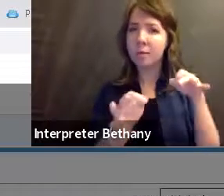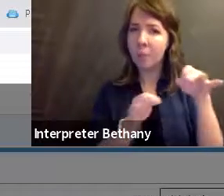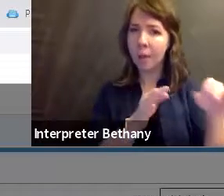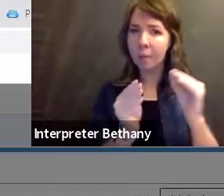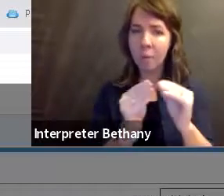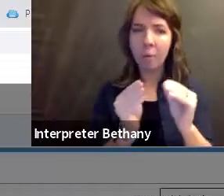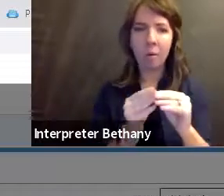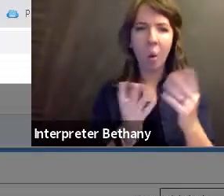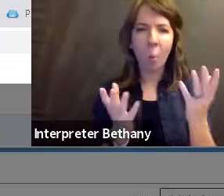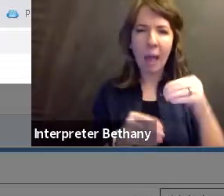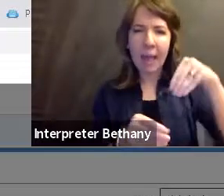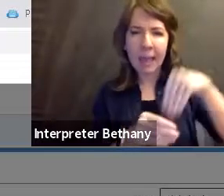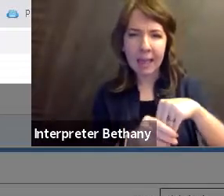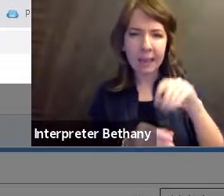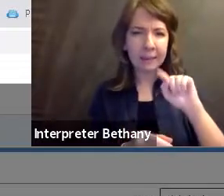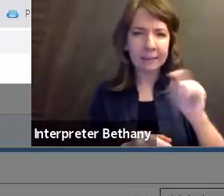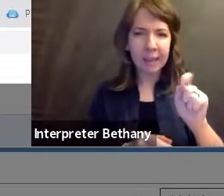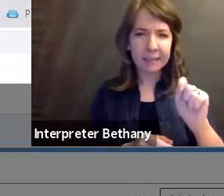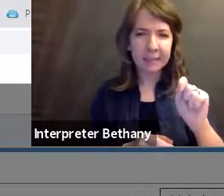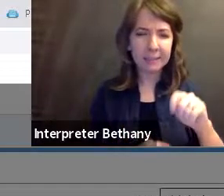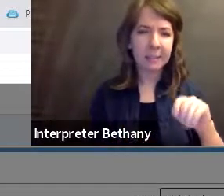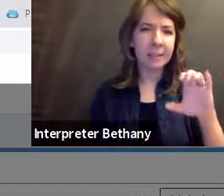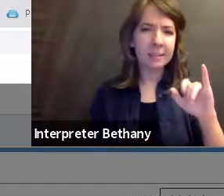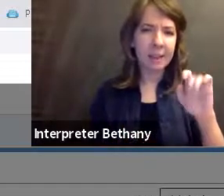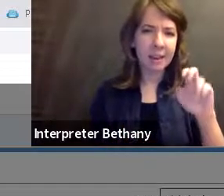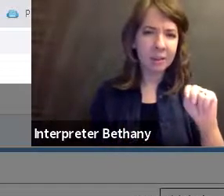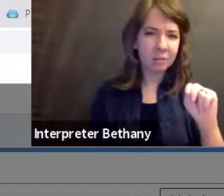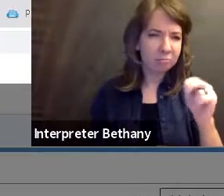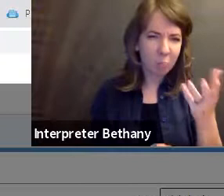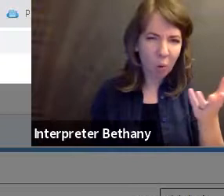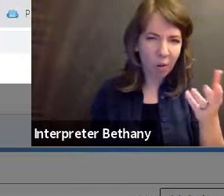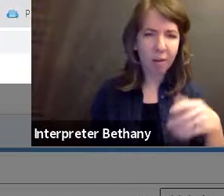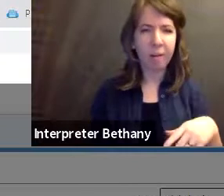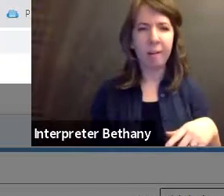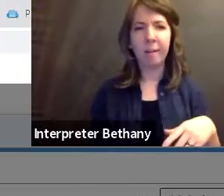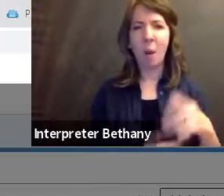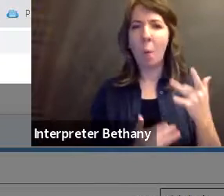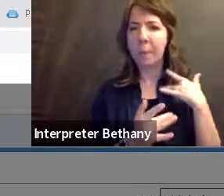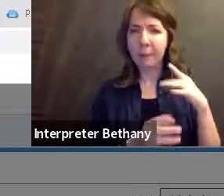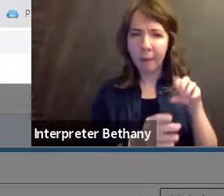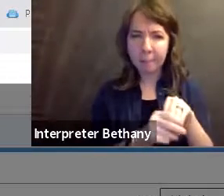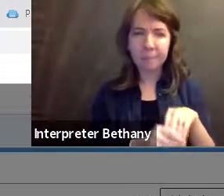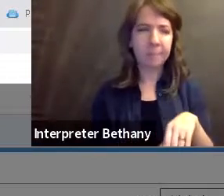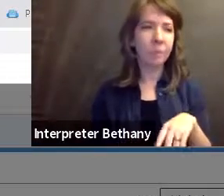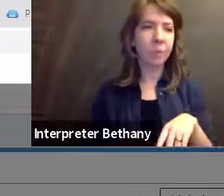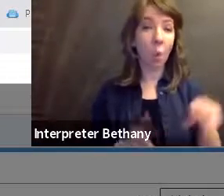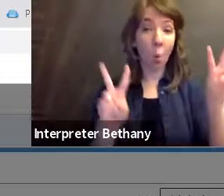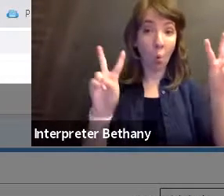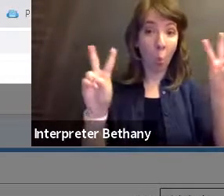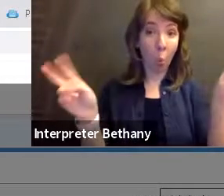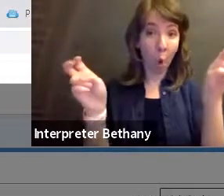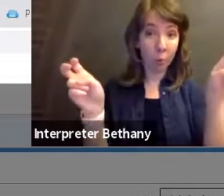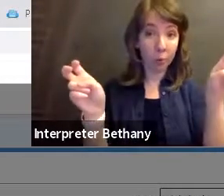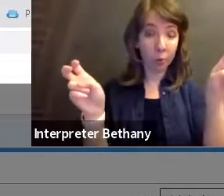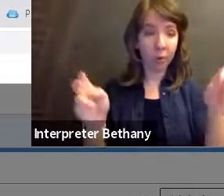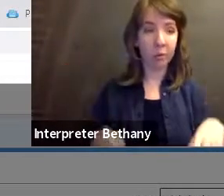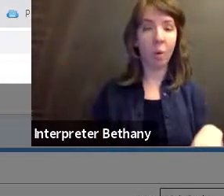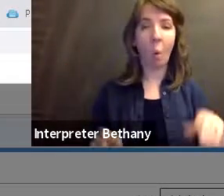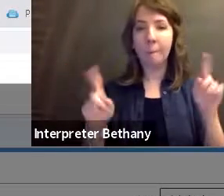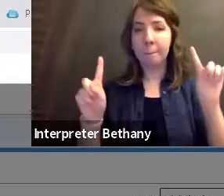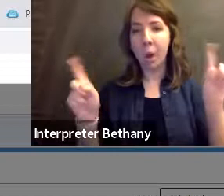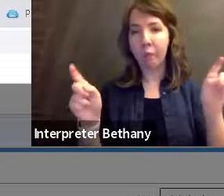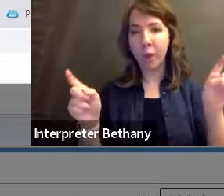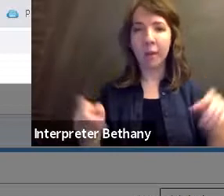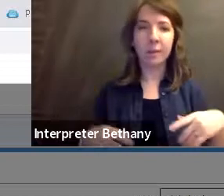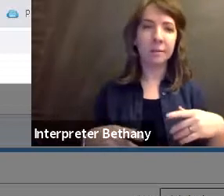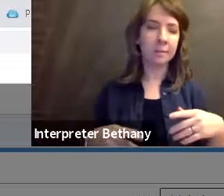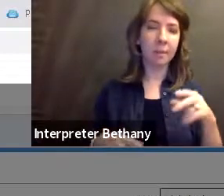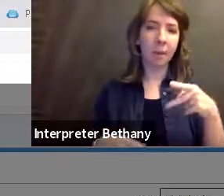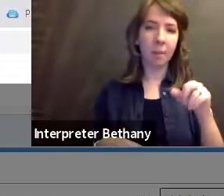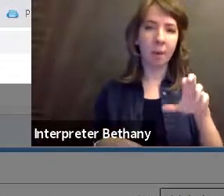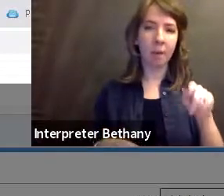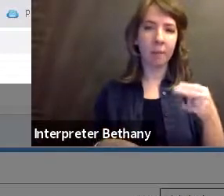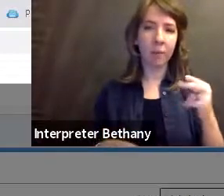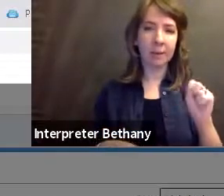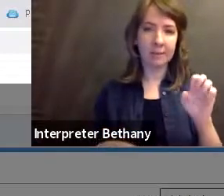Linda Kobashigawa: What typically goes in it. What are some other rules for, you know, quoting verses paraphrasing versus mentioning the title. The, the author's name in there so it gives them a little suggestions.